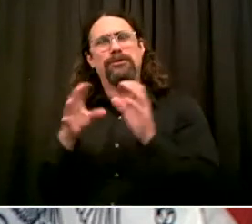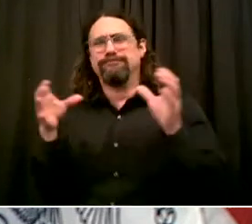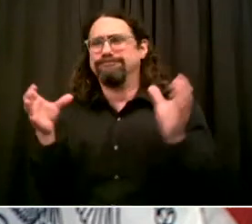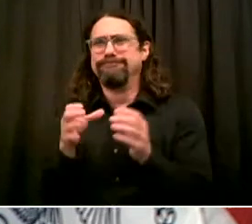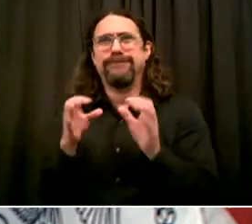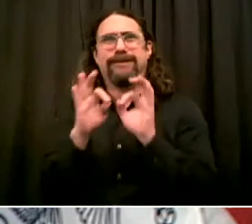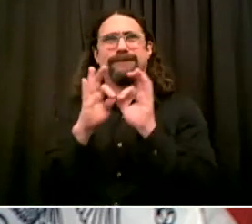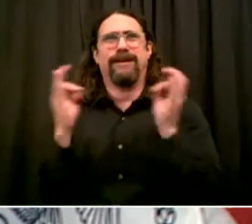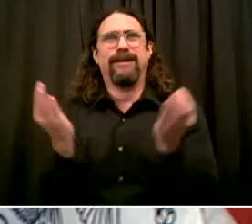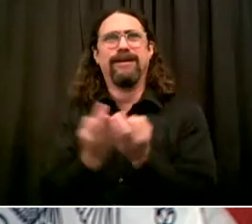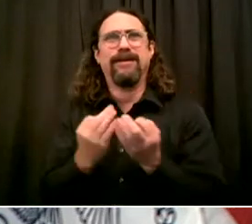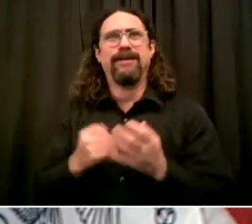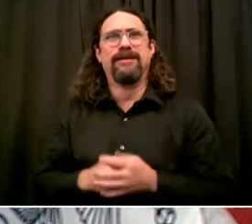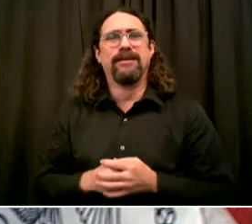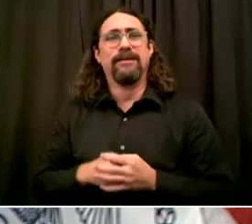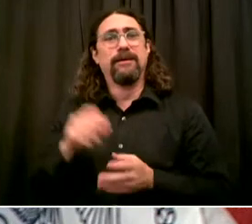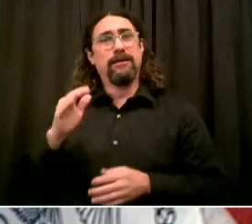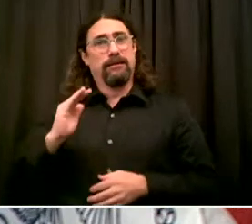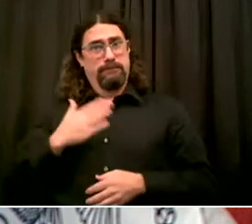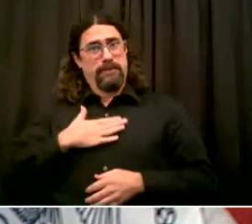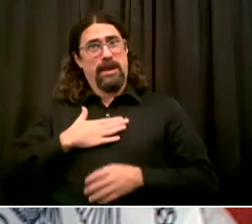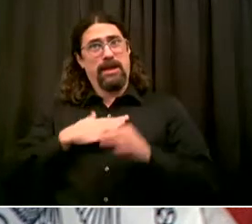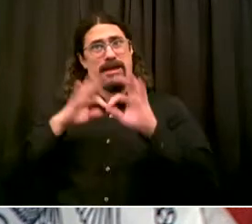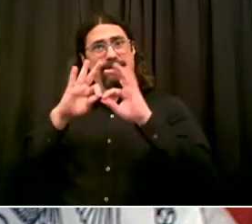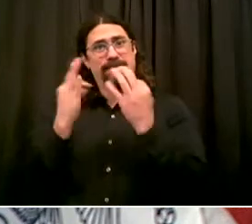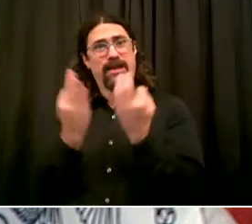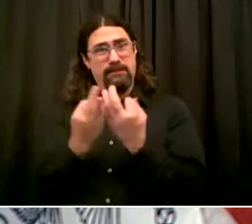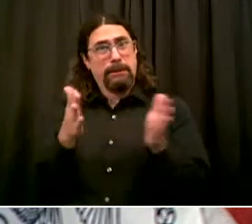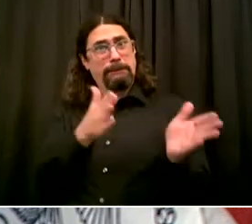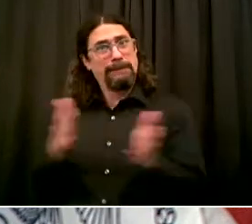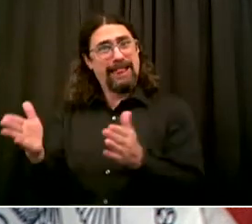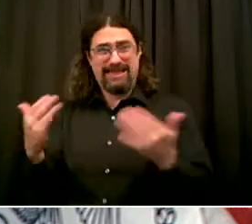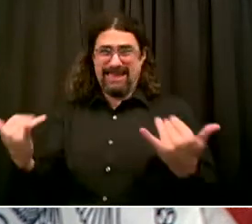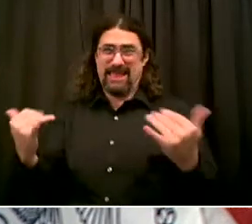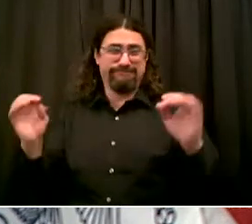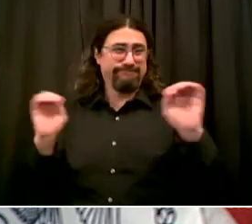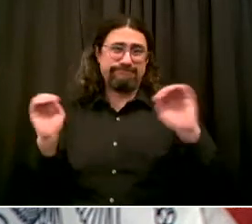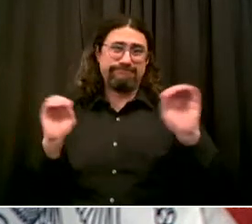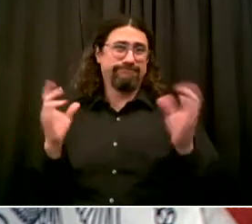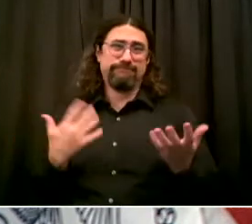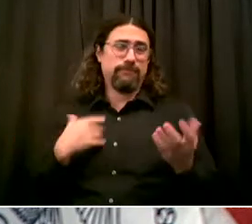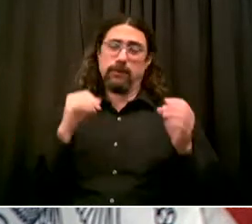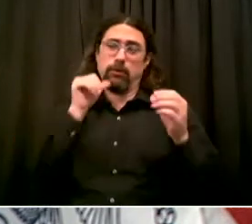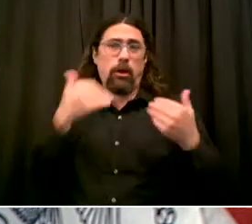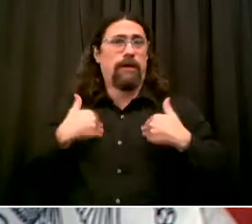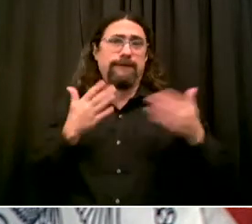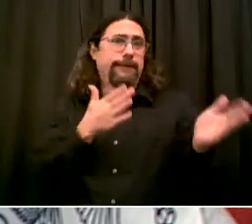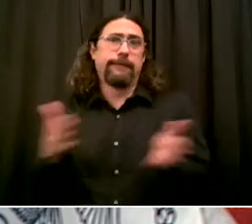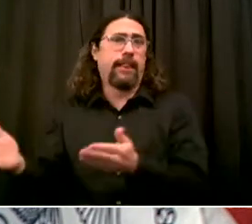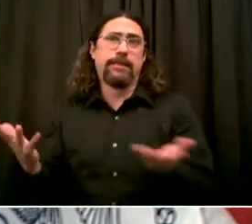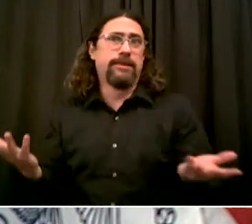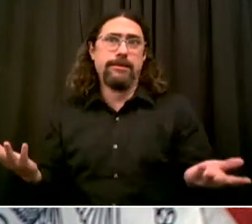TO DO SO. IT WOULD BE BEAUAUFUTIL IF THINGS CHANGED BETWTWEEN NOW AND,